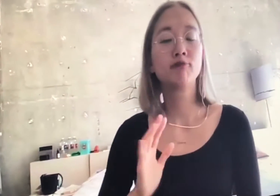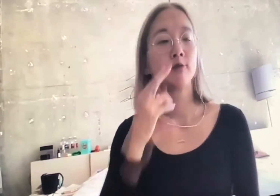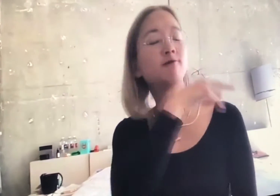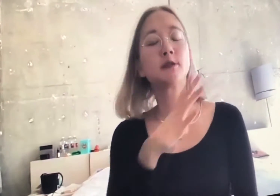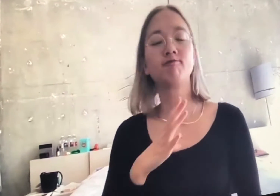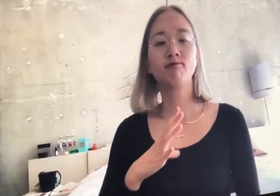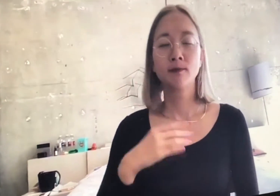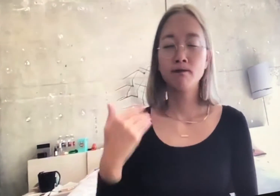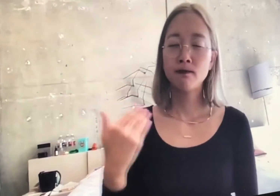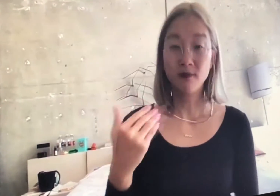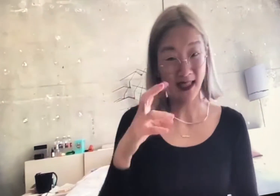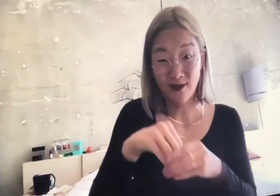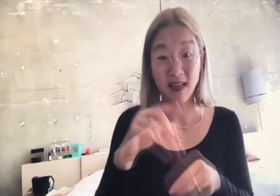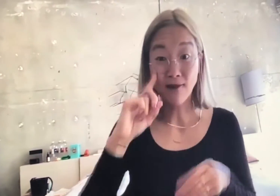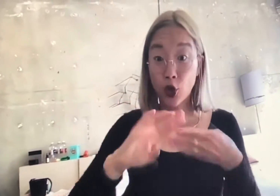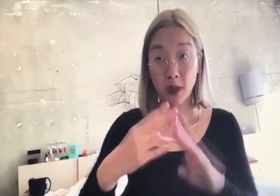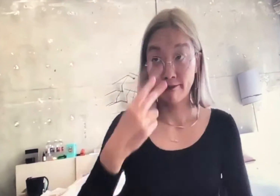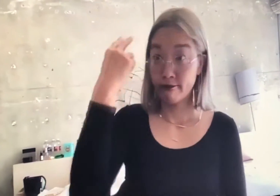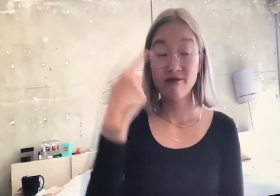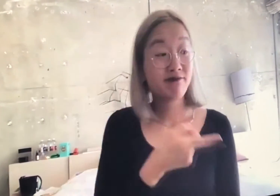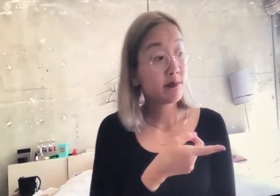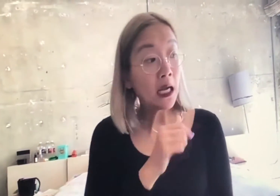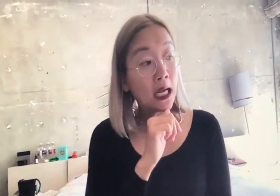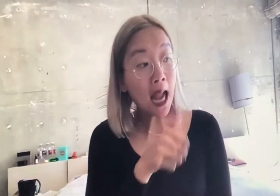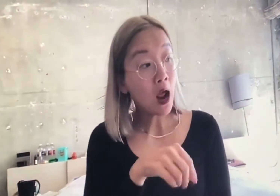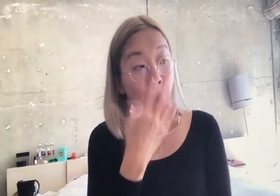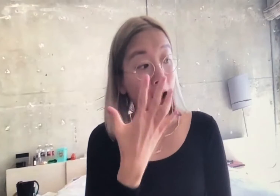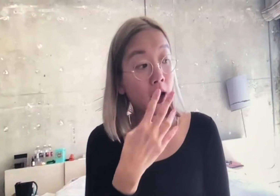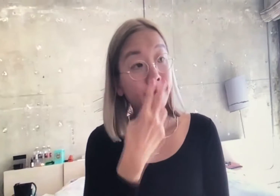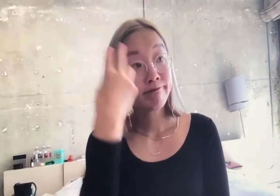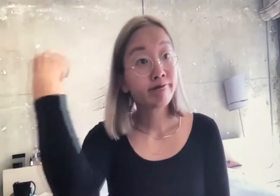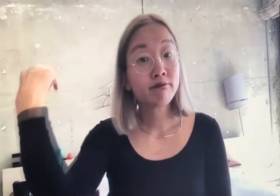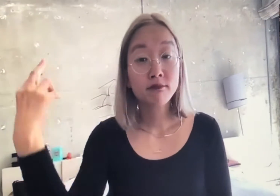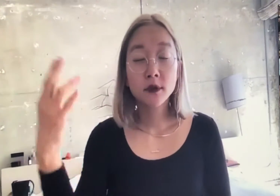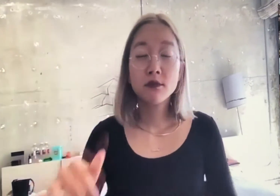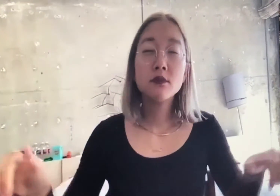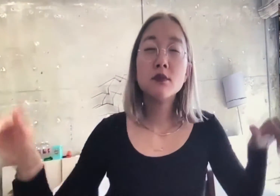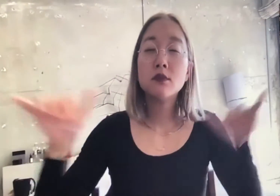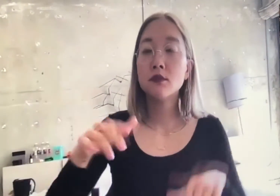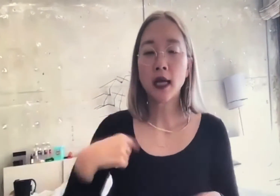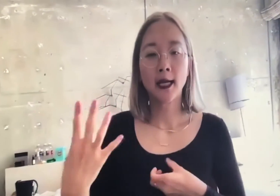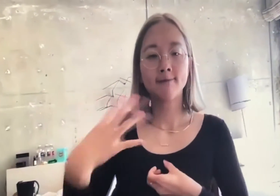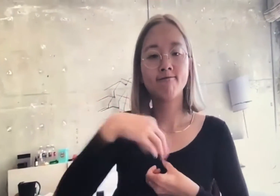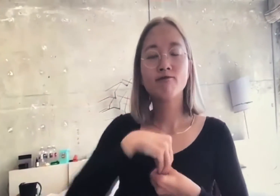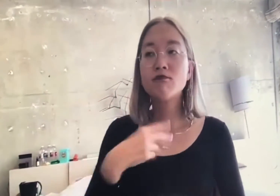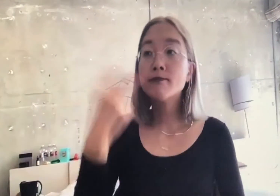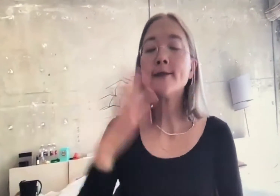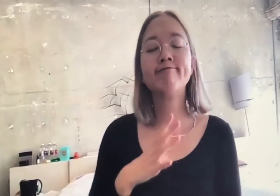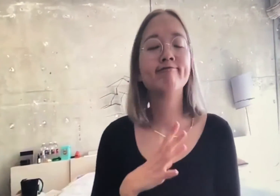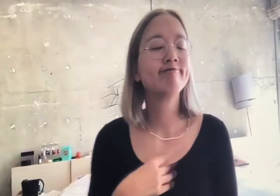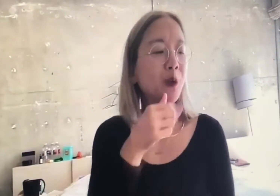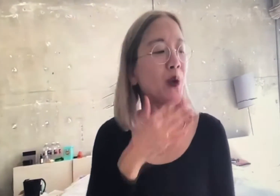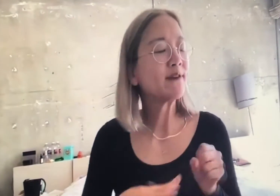Even in the Deaf community, I'm not a white person, and so I'll be overlooked, so it's something that ingrained